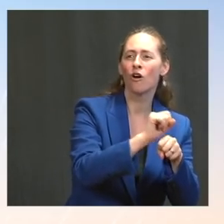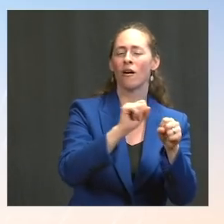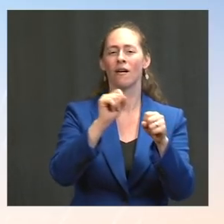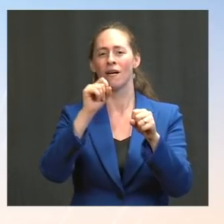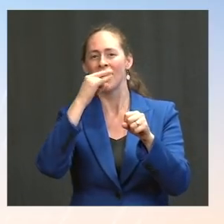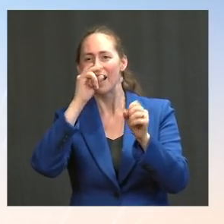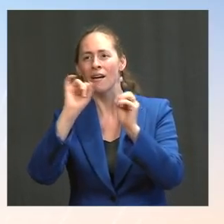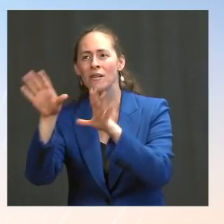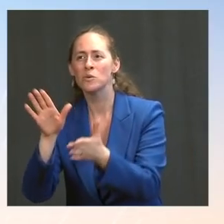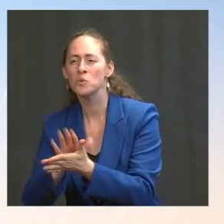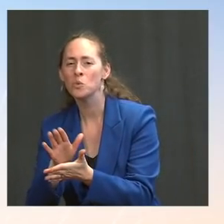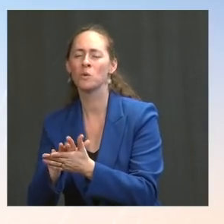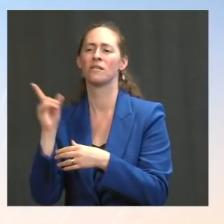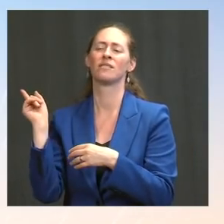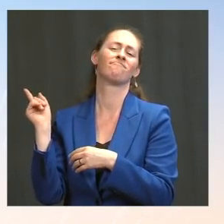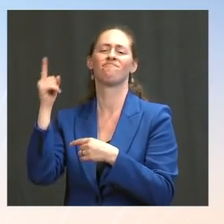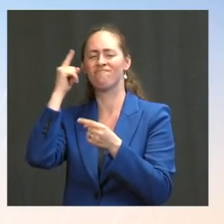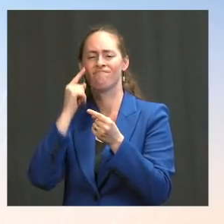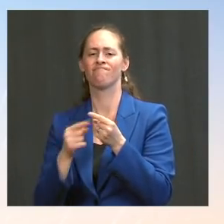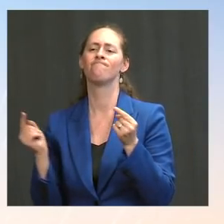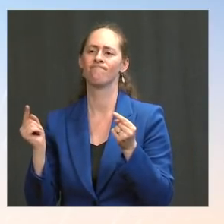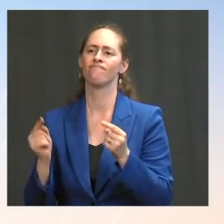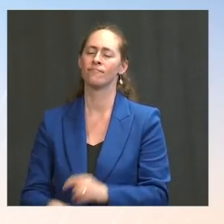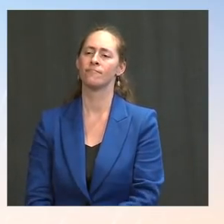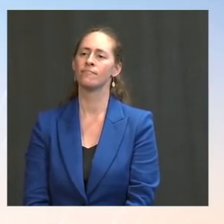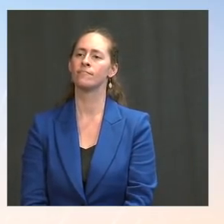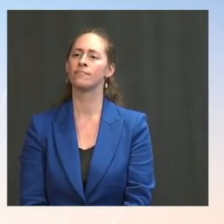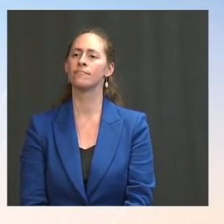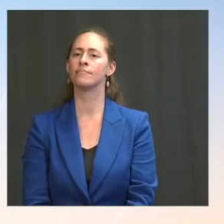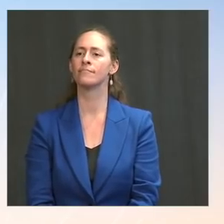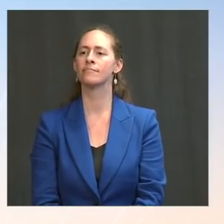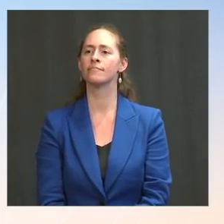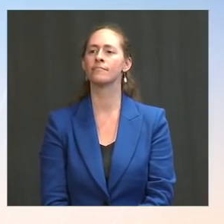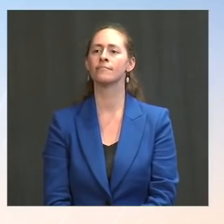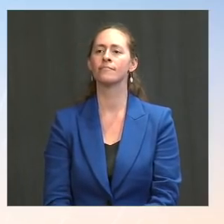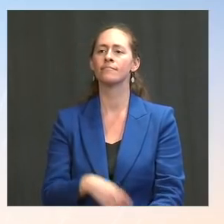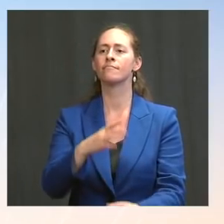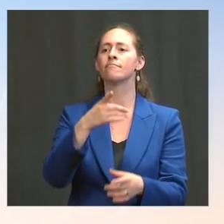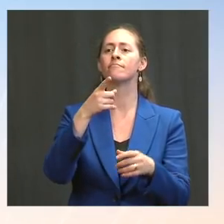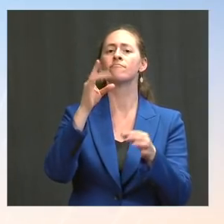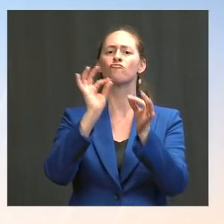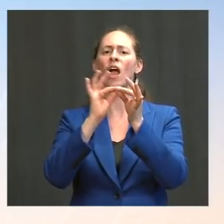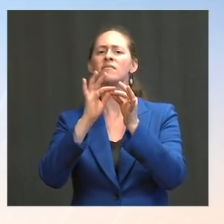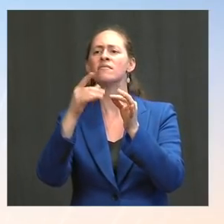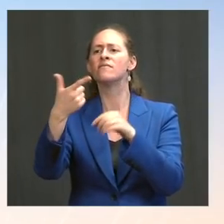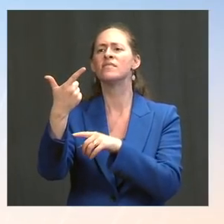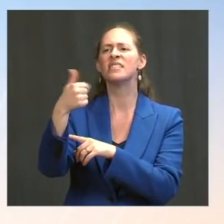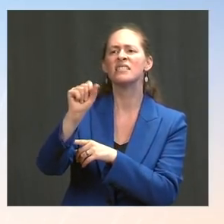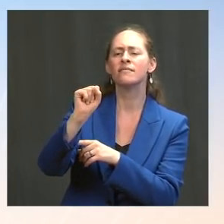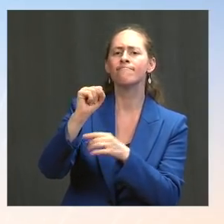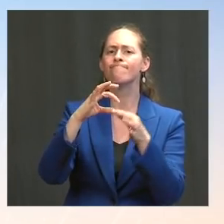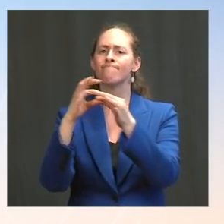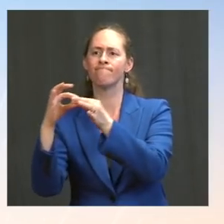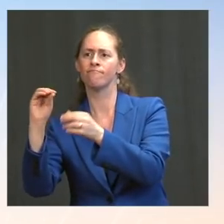because he felt that would fall on the backs of Americans who are returning to their workplaces, who are driving their kids to school. And that was a bottom line